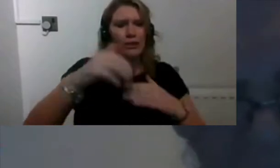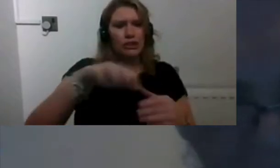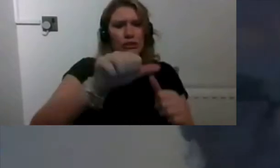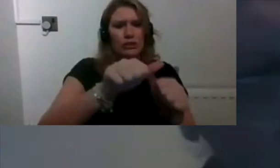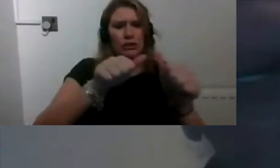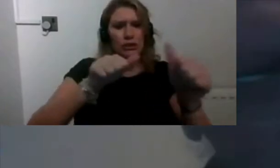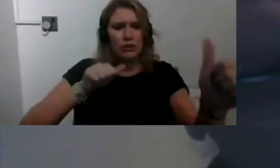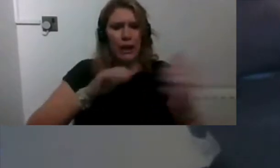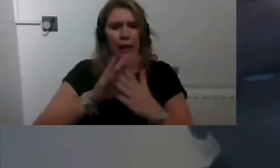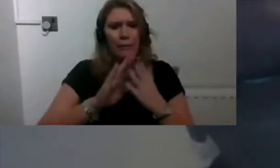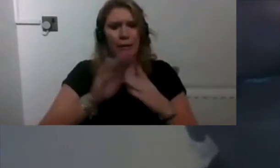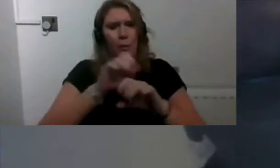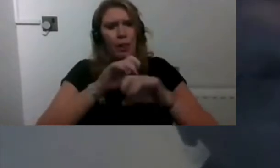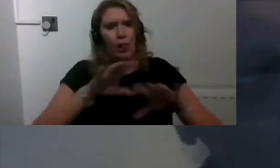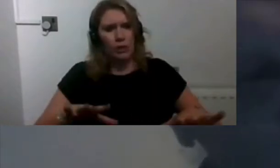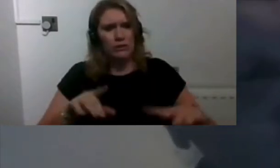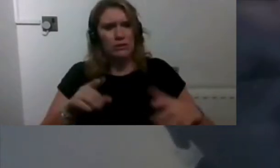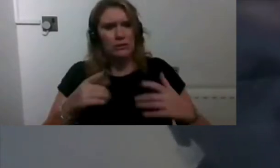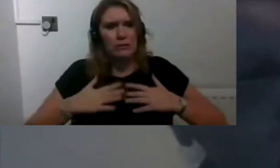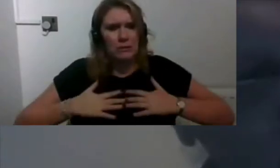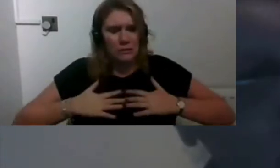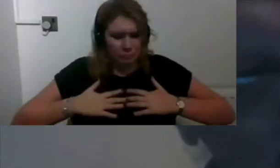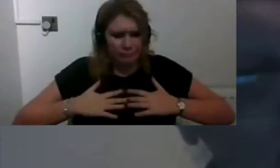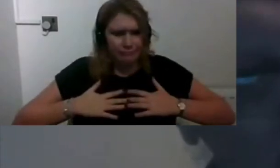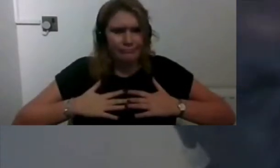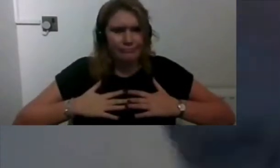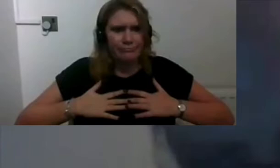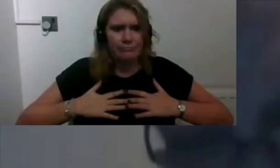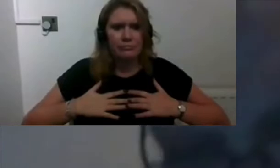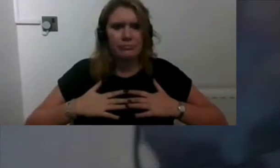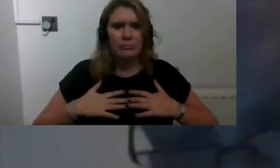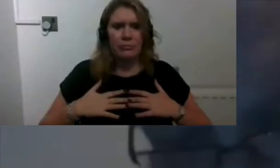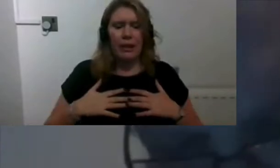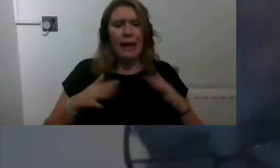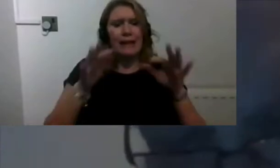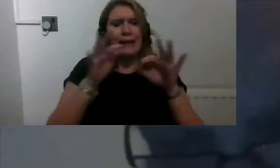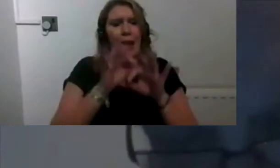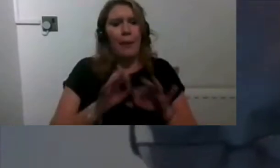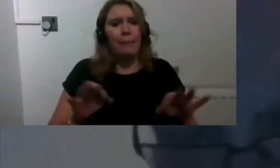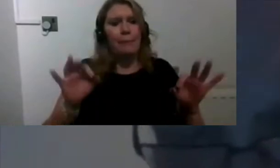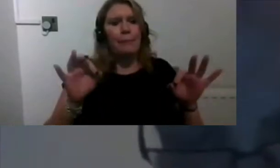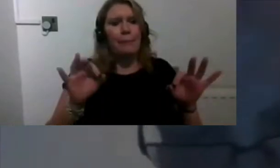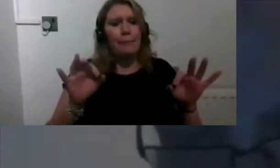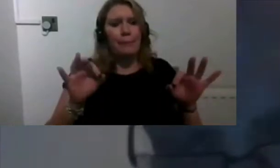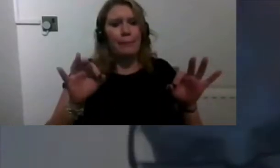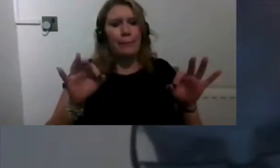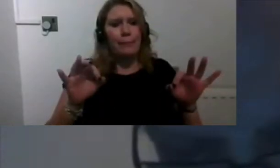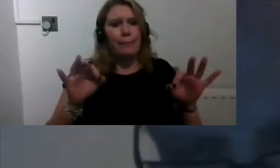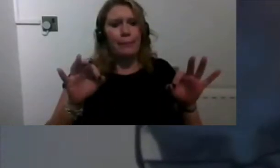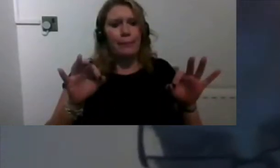our community, and we lost. So this is my poem about peaceful property it called Our